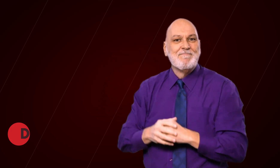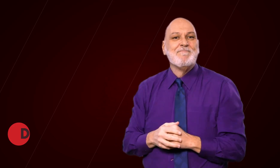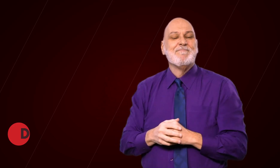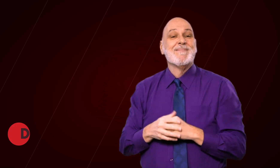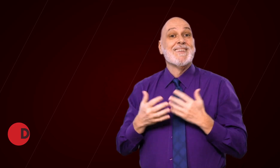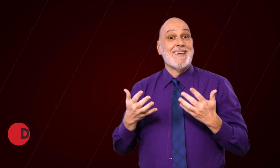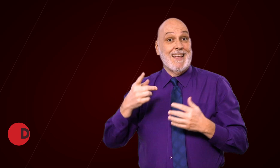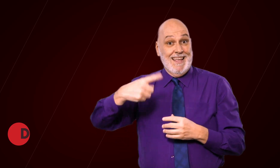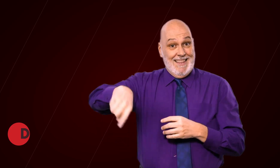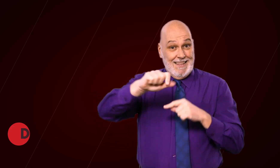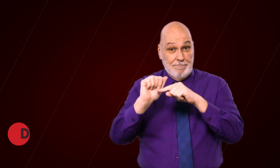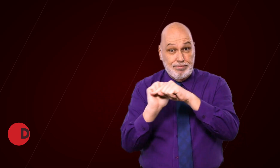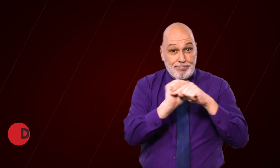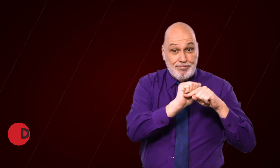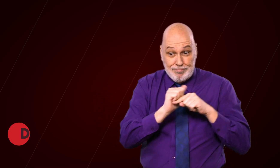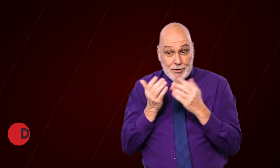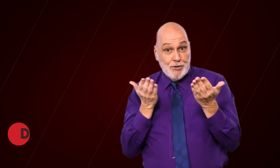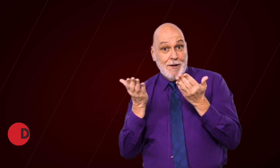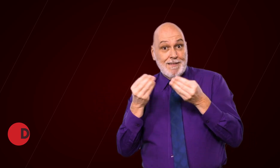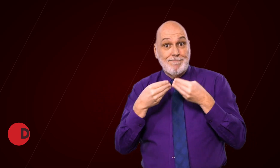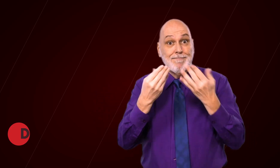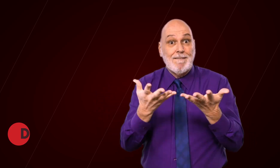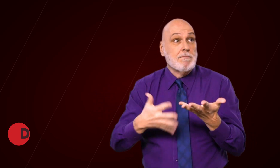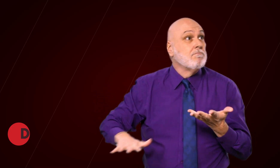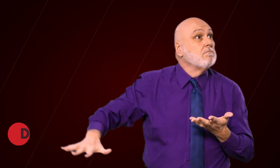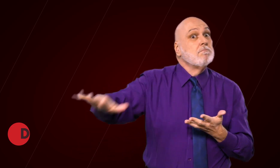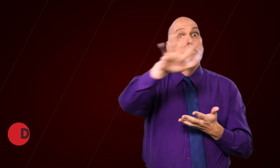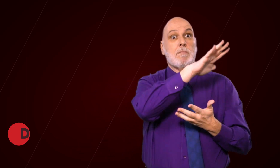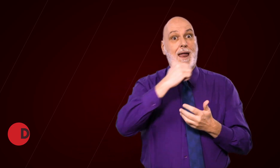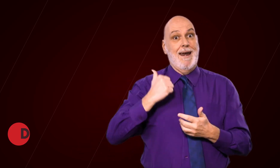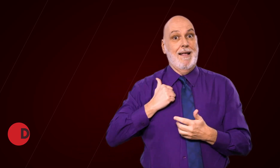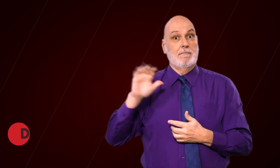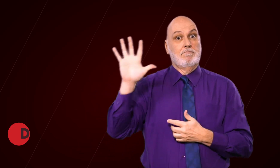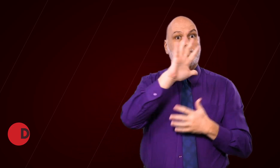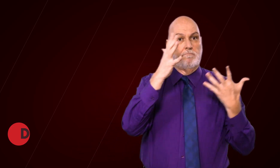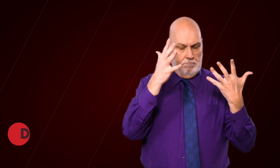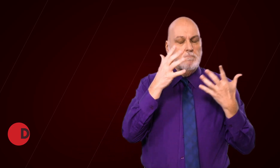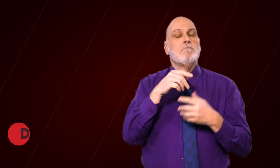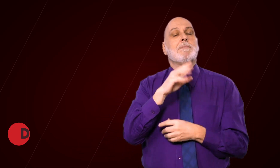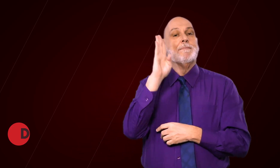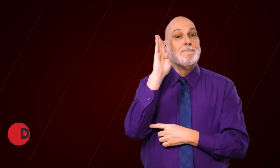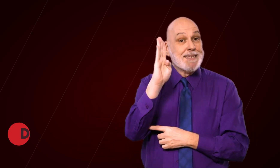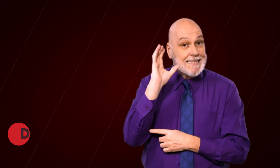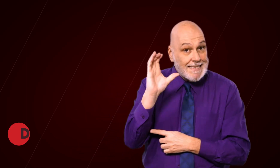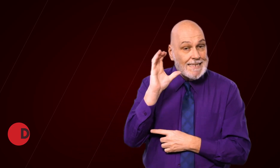They mostly serve people in B.C.,